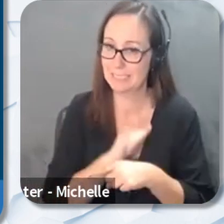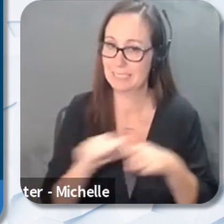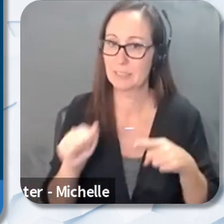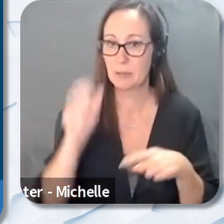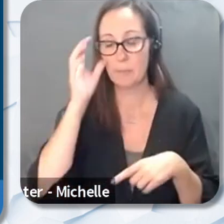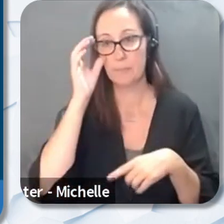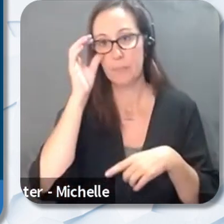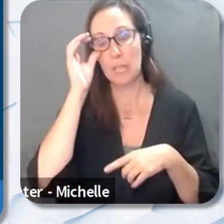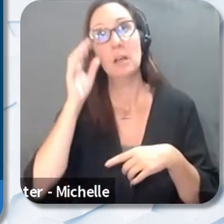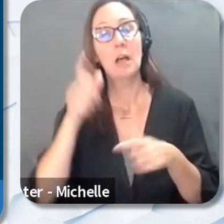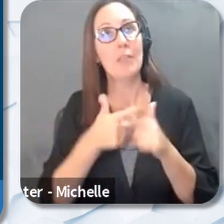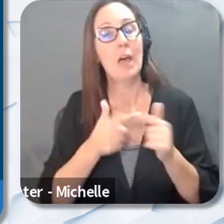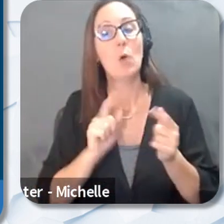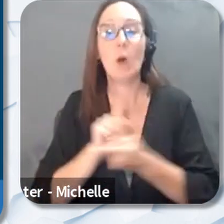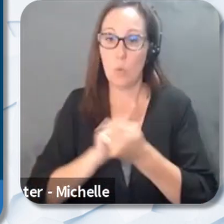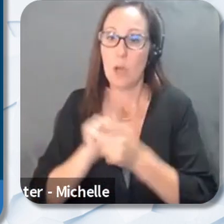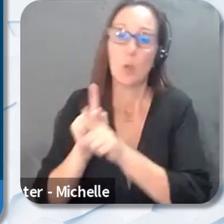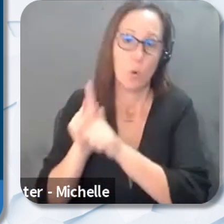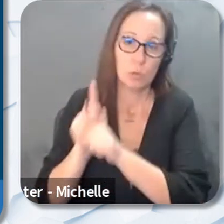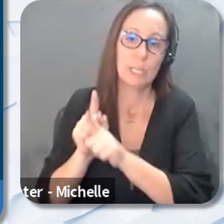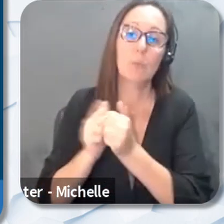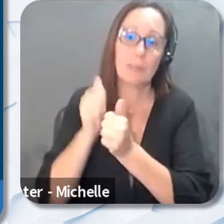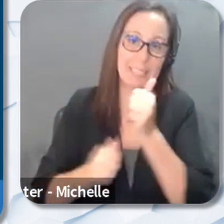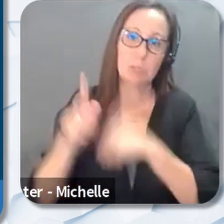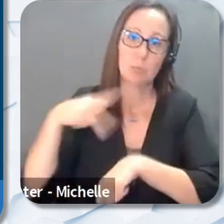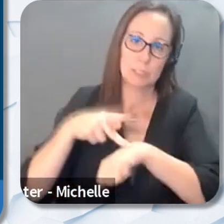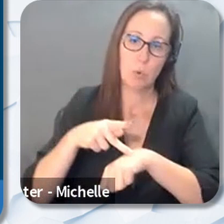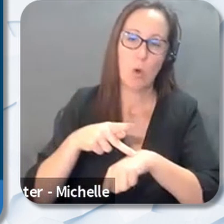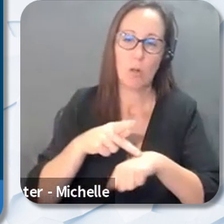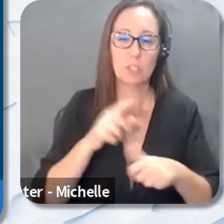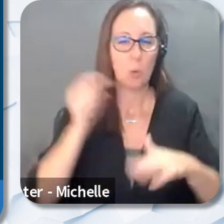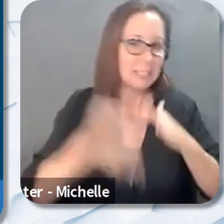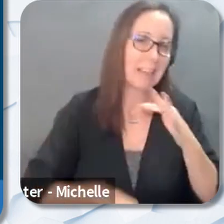And then we did one on one coaching with each principle so it was an intense model and you do